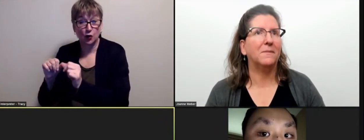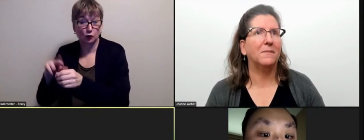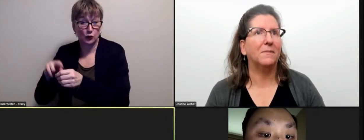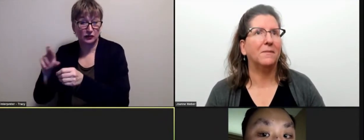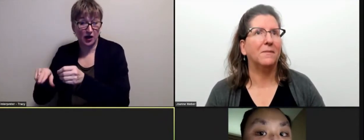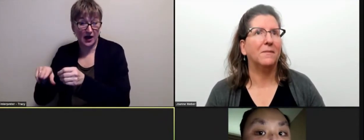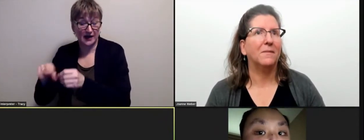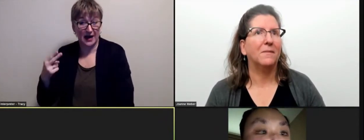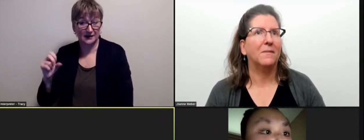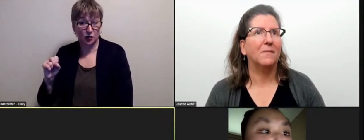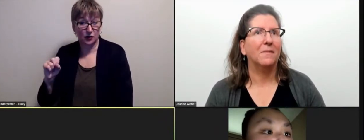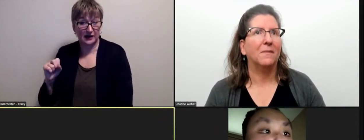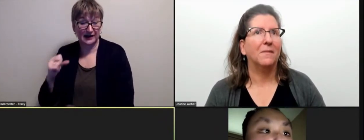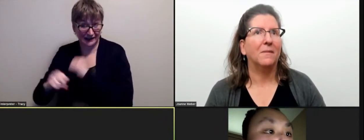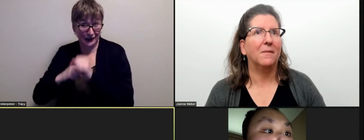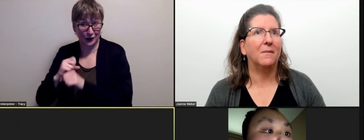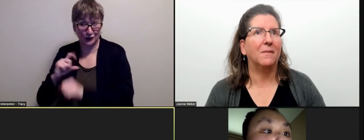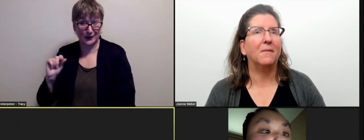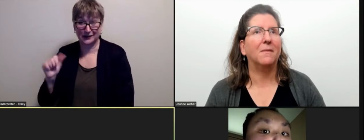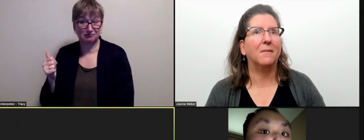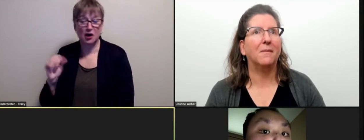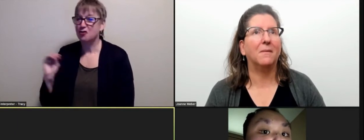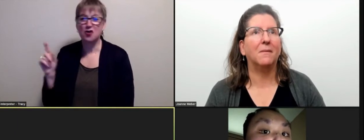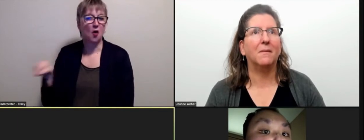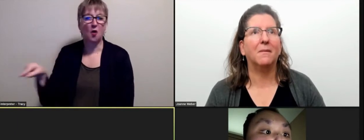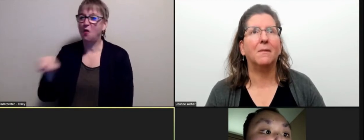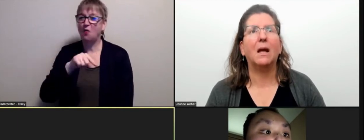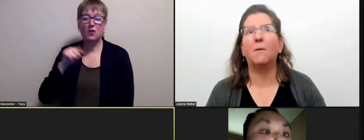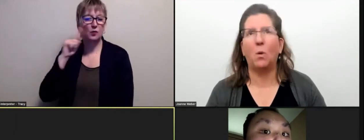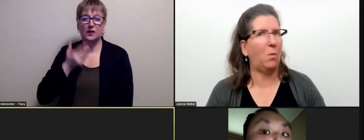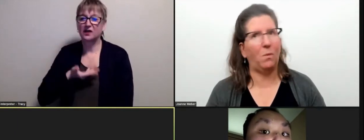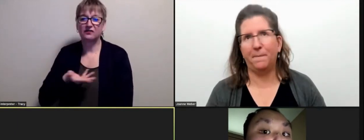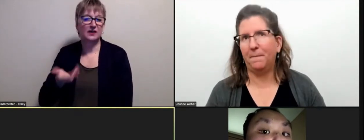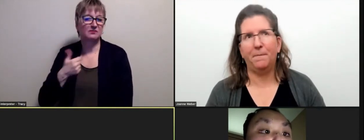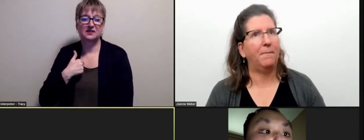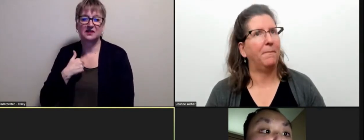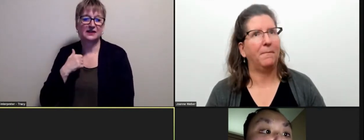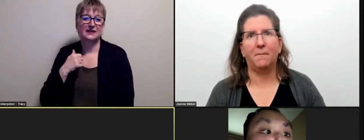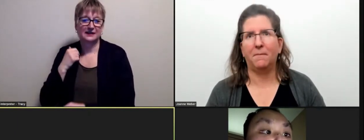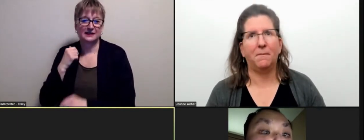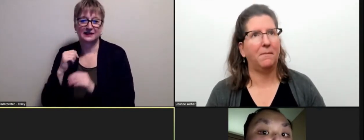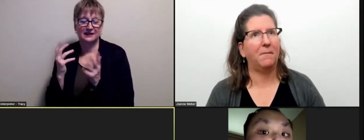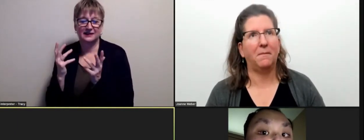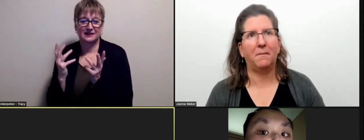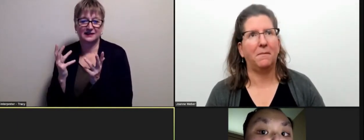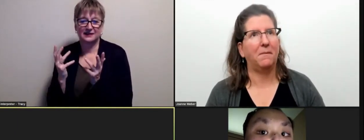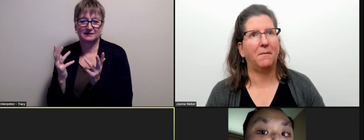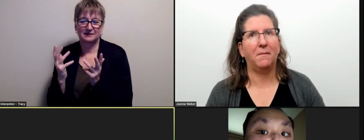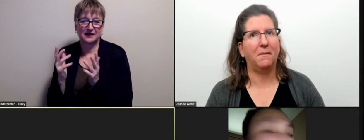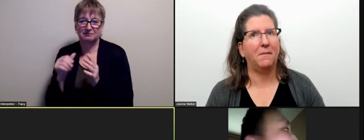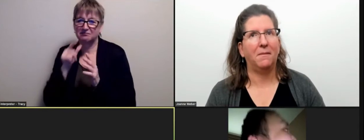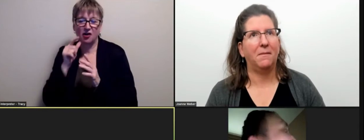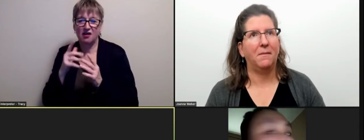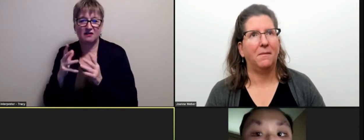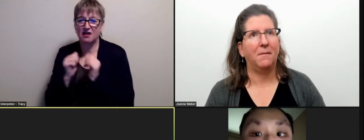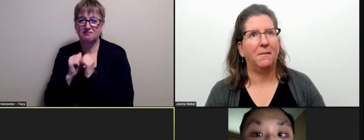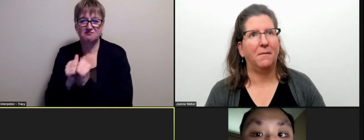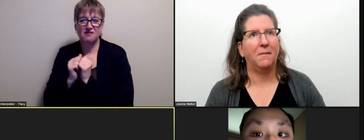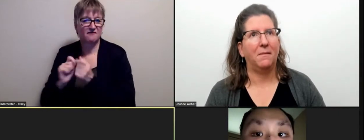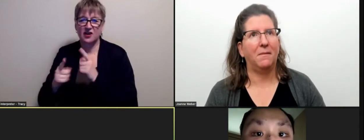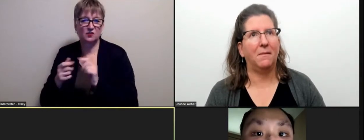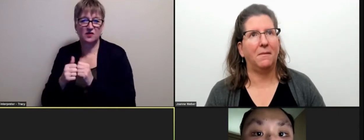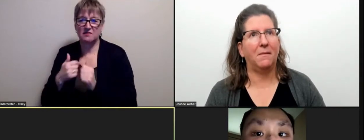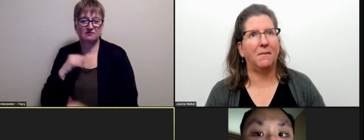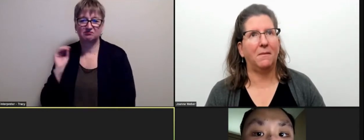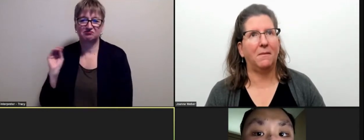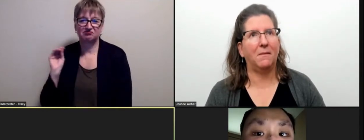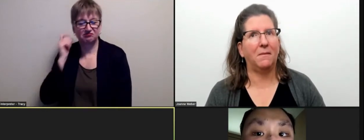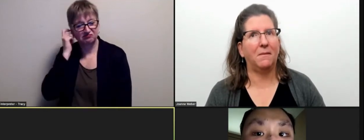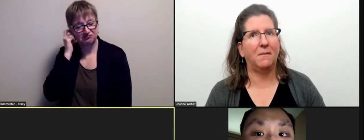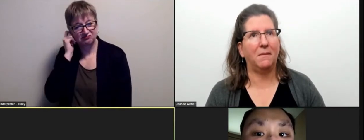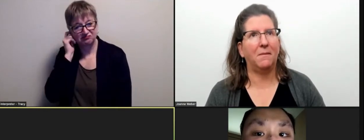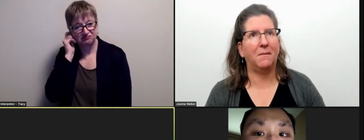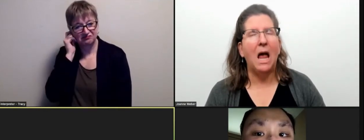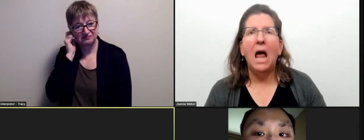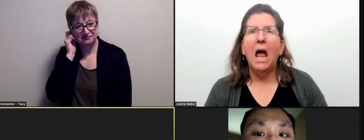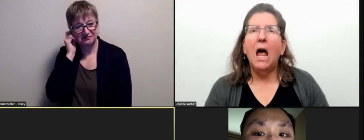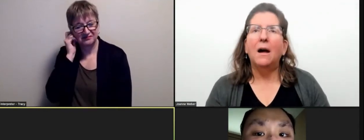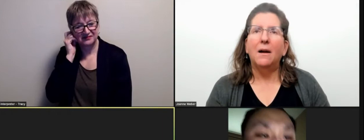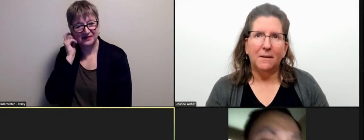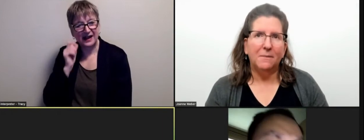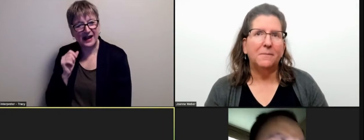Like obviously, no one would have been my prom date. Or like hang out with me.